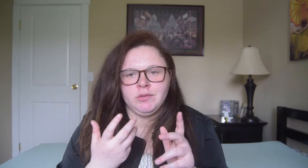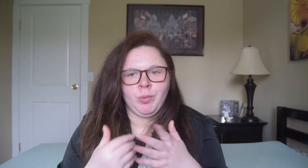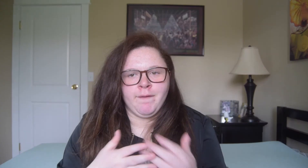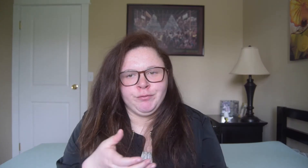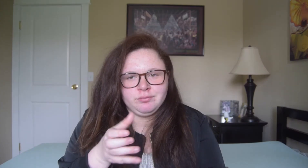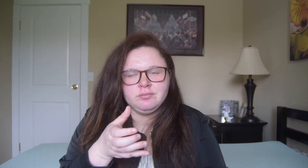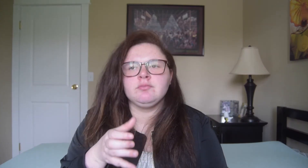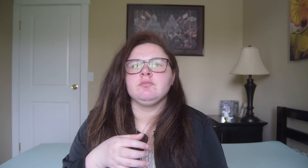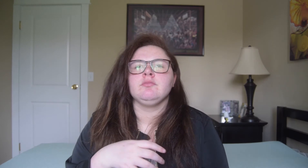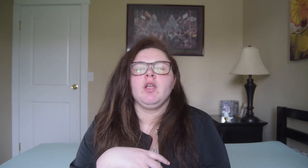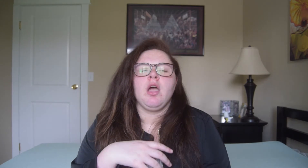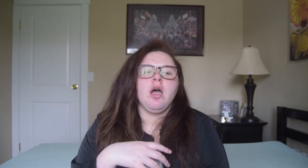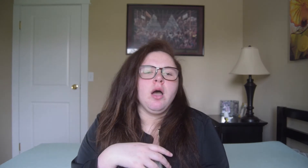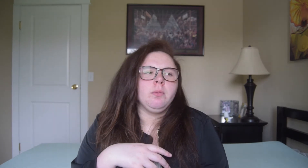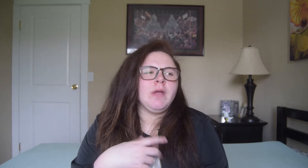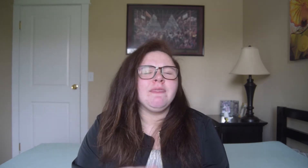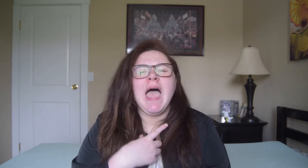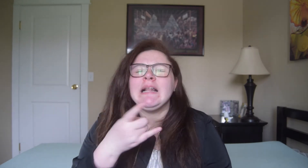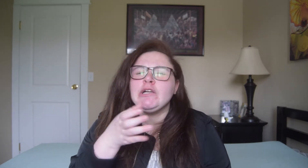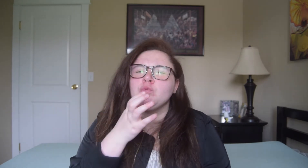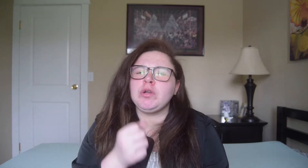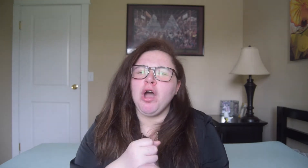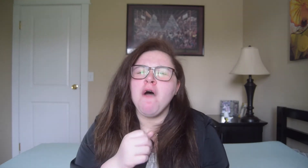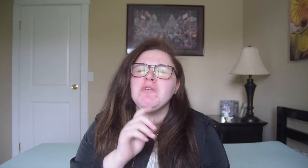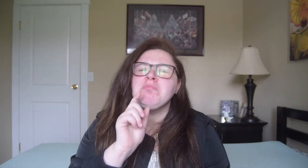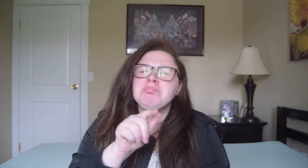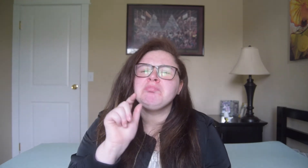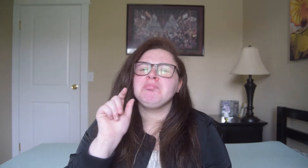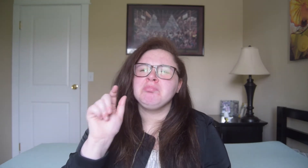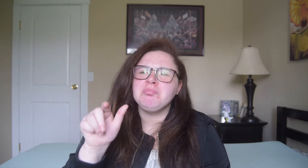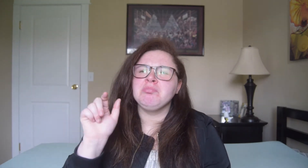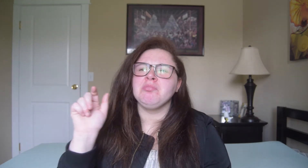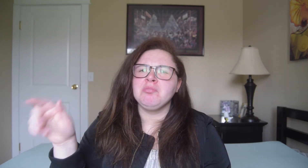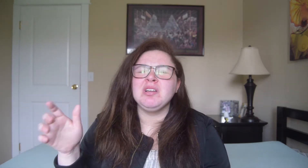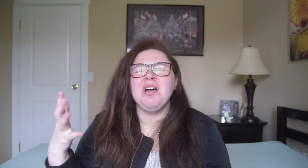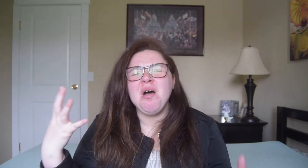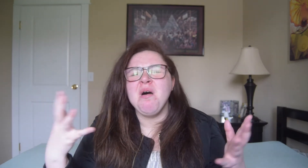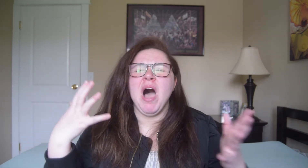I was like whatever and drank it Then I did eventually drink coffee from time to time